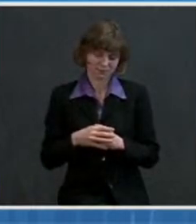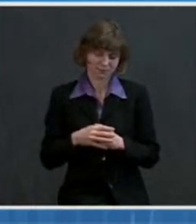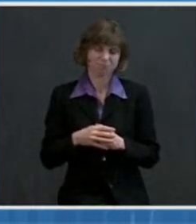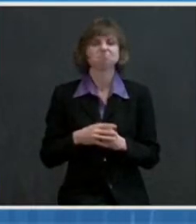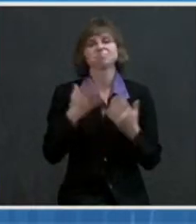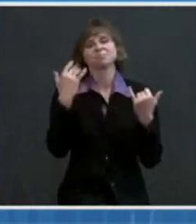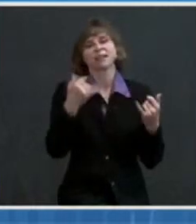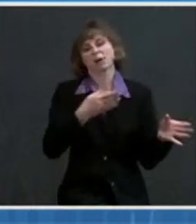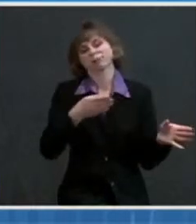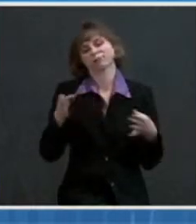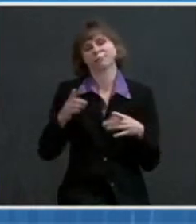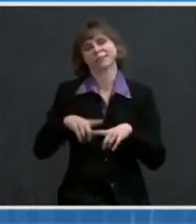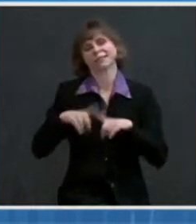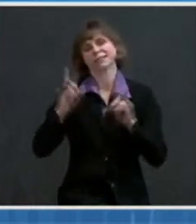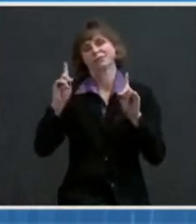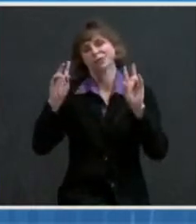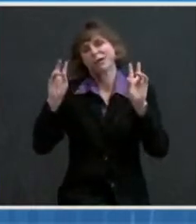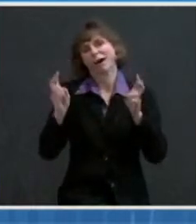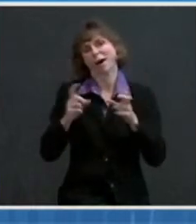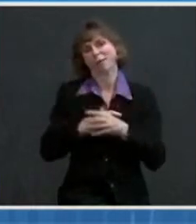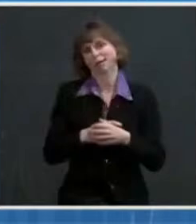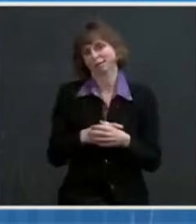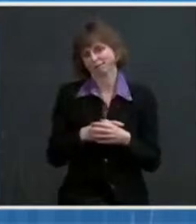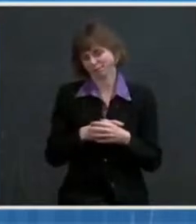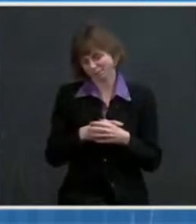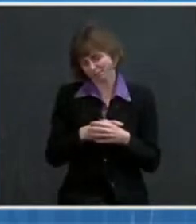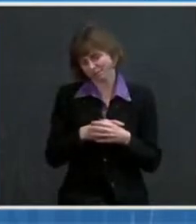LIKE TO SPEND A COUPLE MINUTES